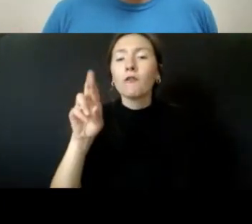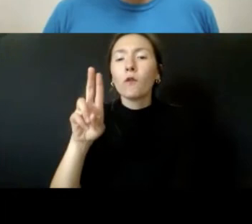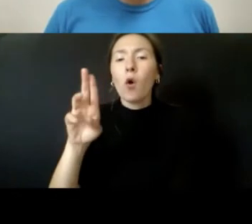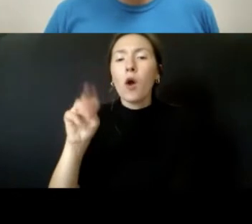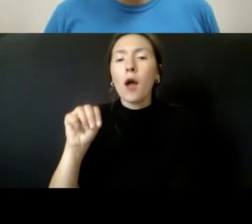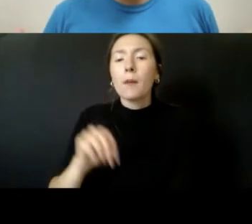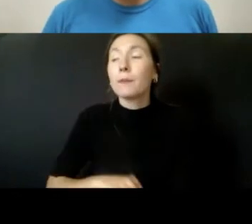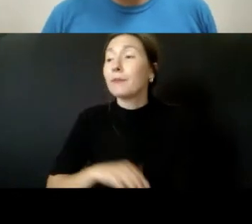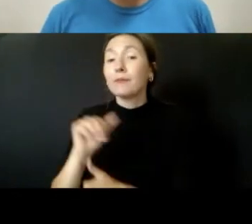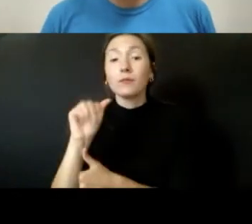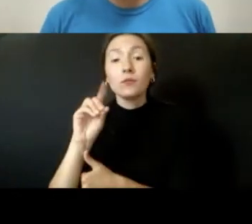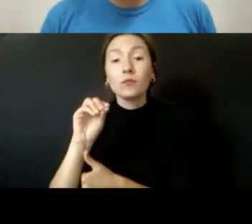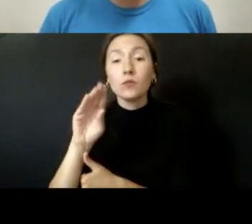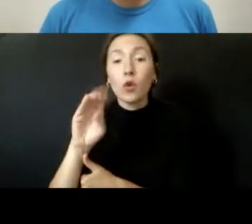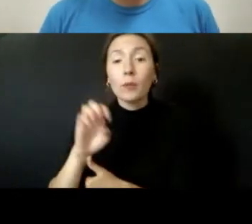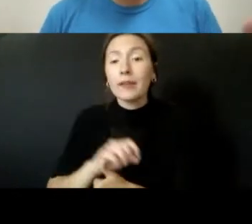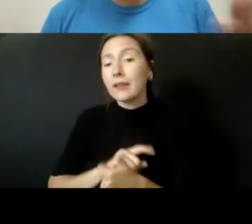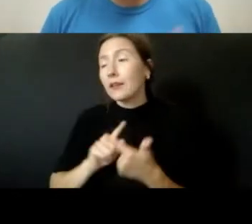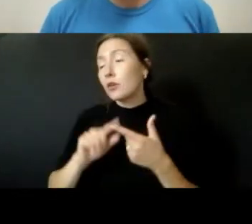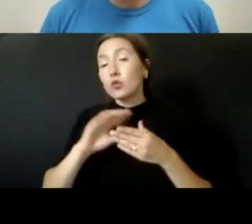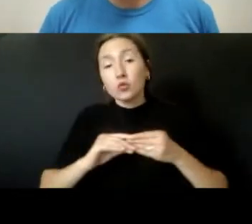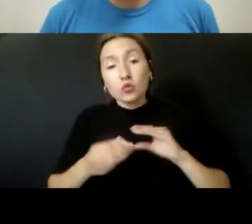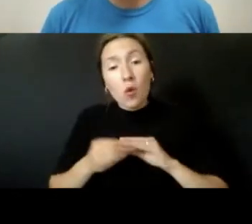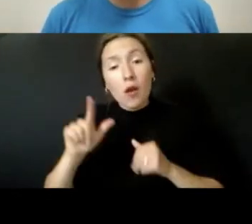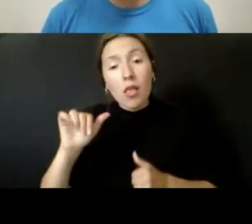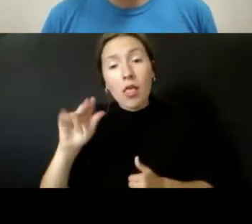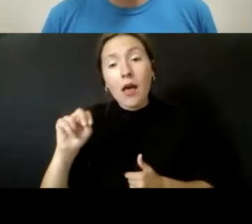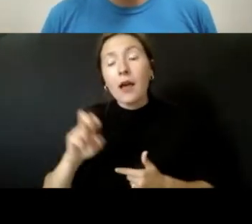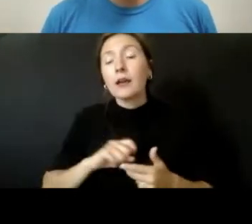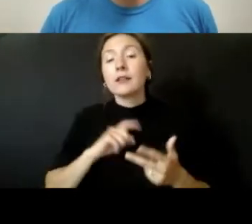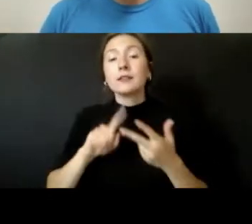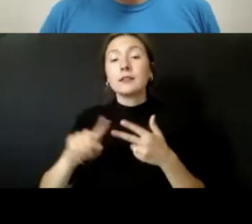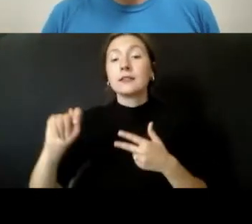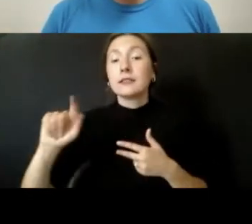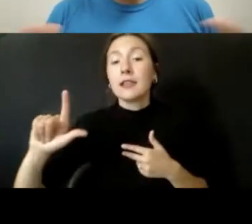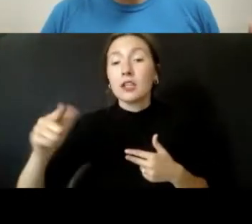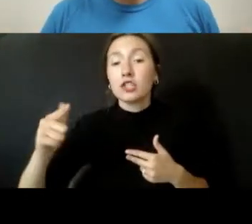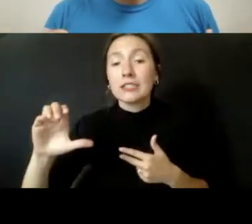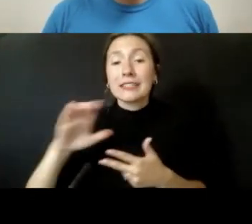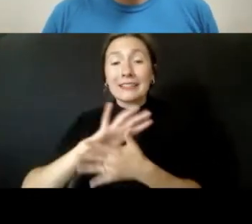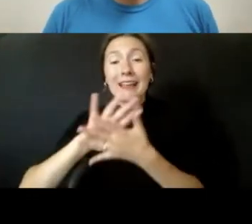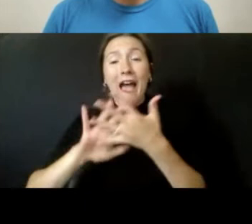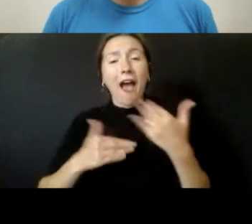and let's let's have these conversations um and i i know that i don't know everything